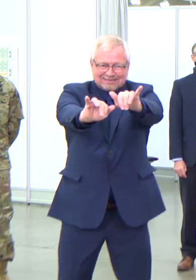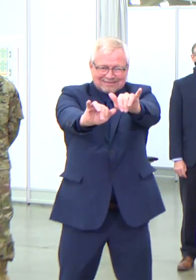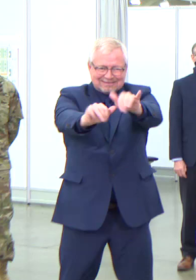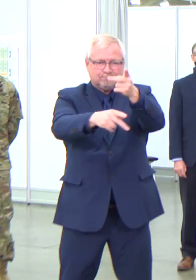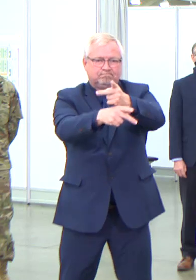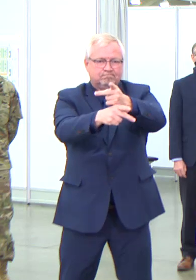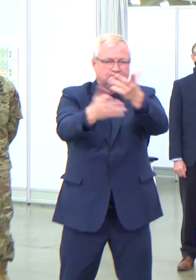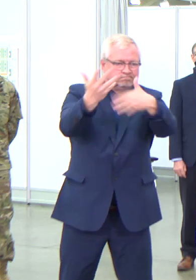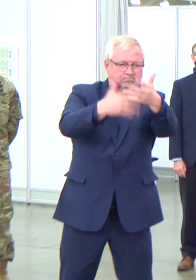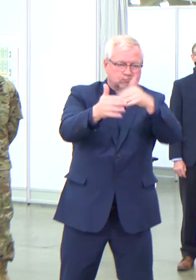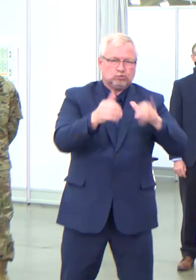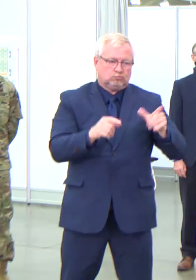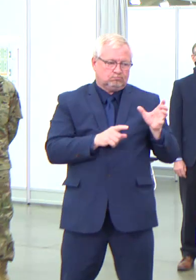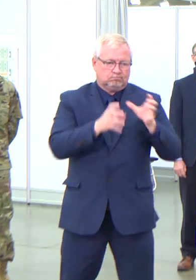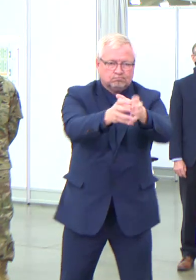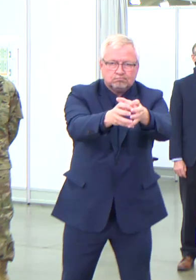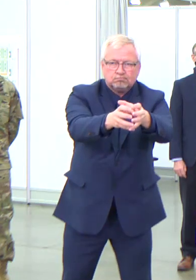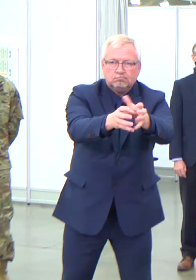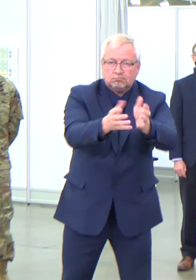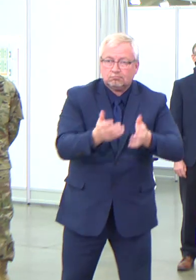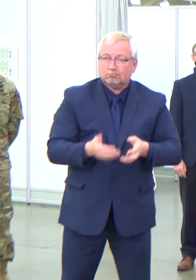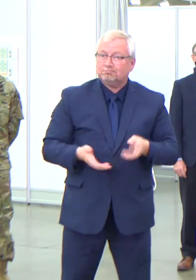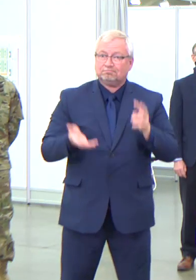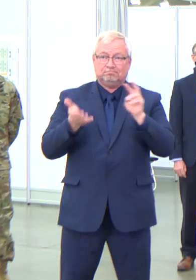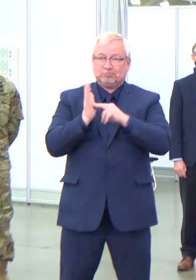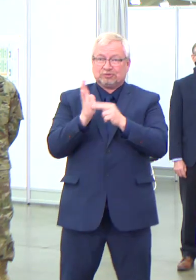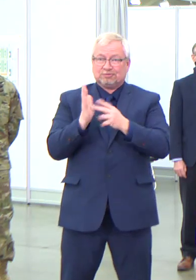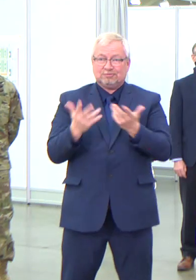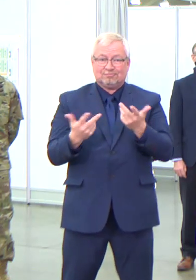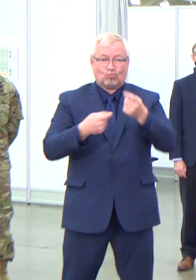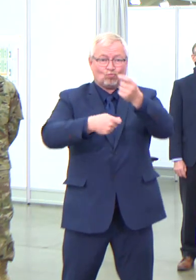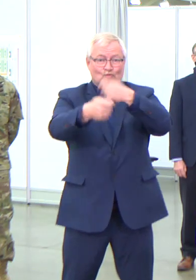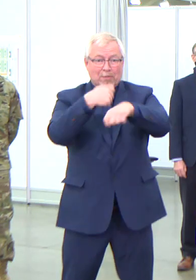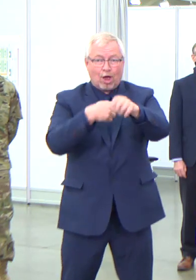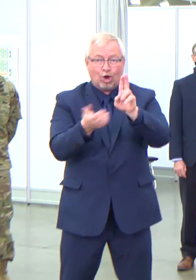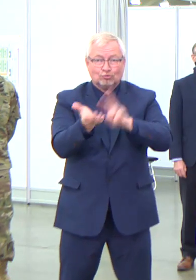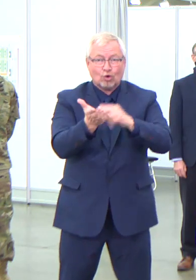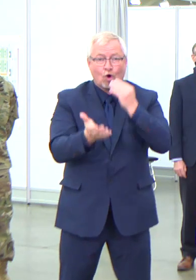to replace the nursing homes' medical and clinical team, but to provide immediate support and assistance to help